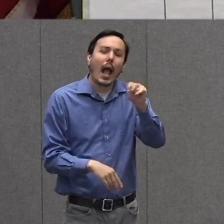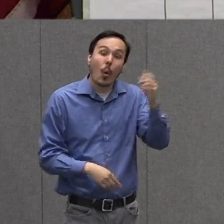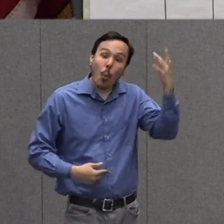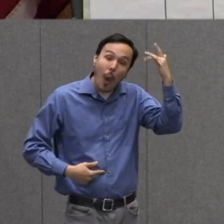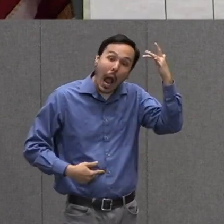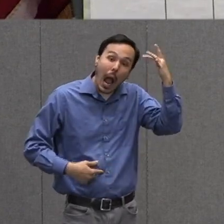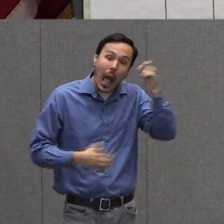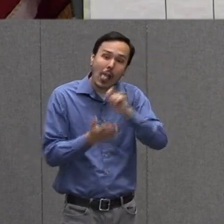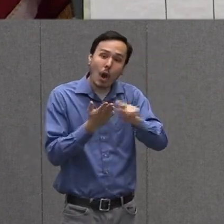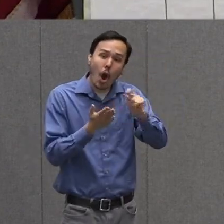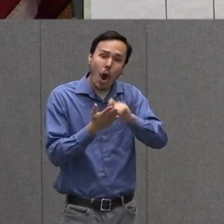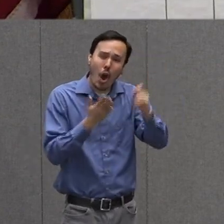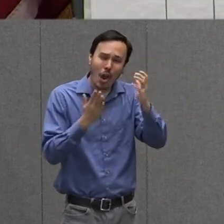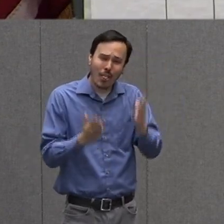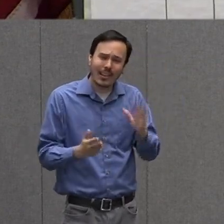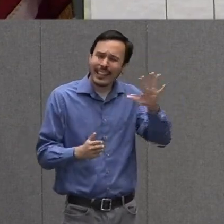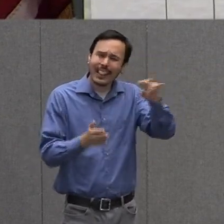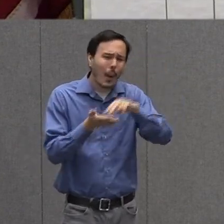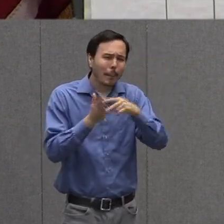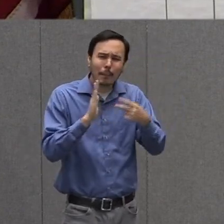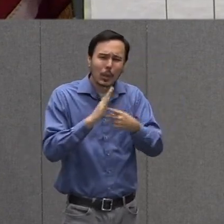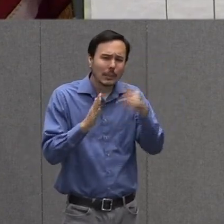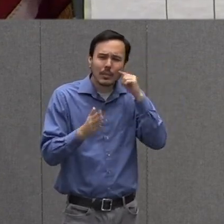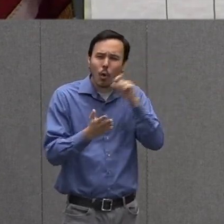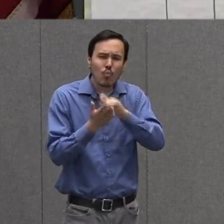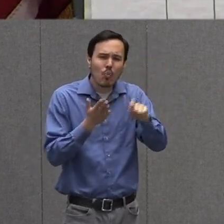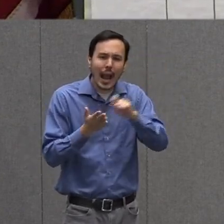by looking at the different structures in the poem.